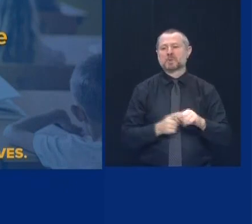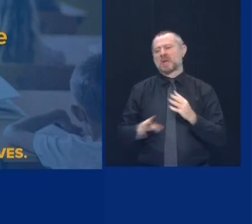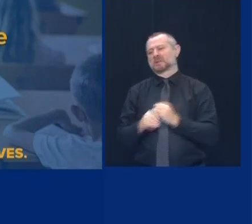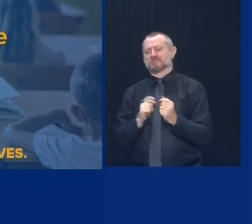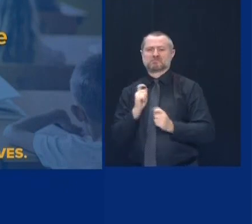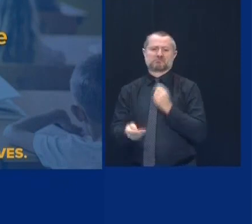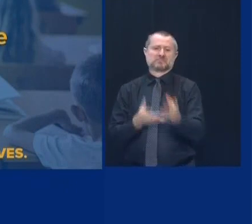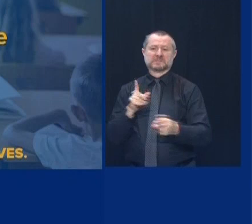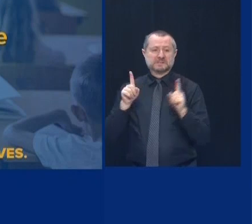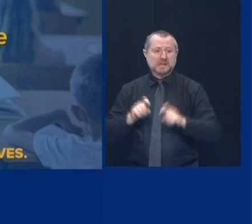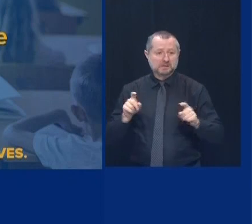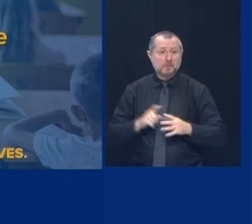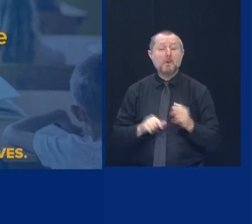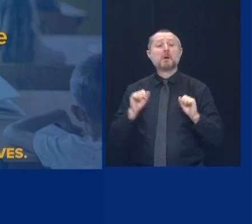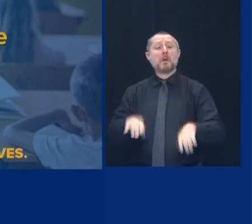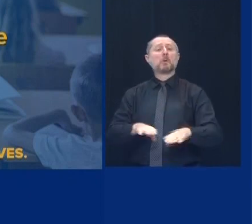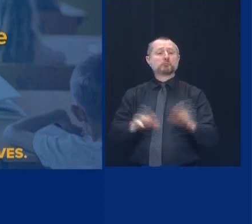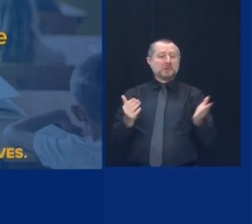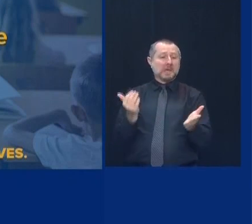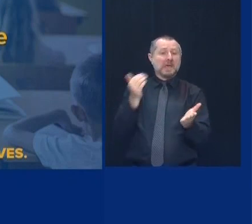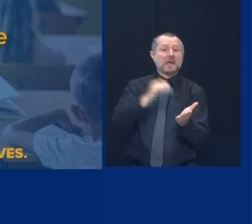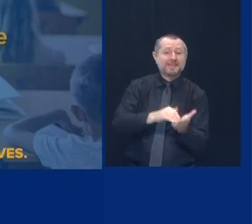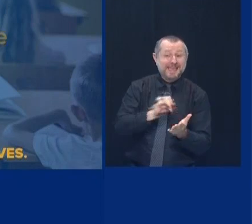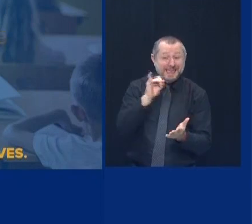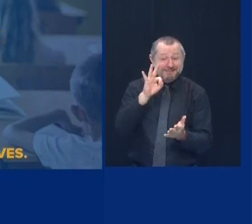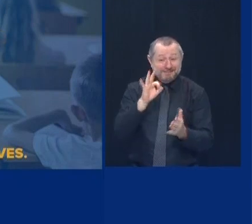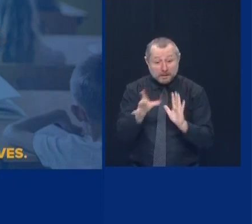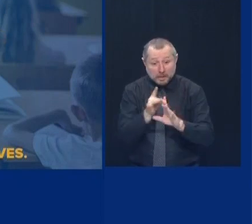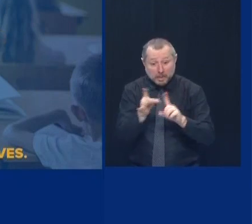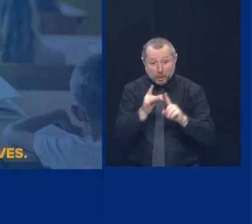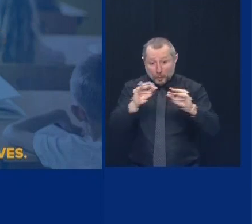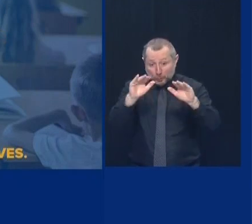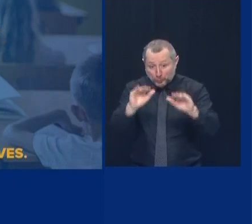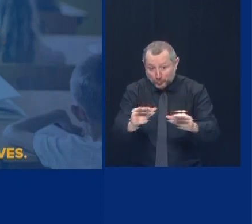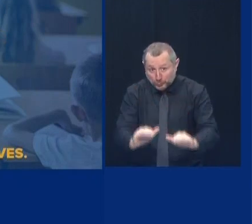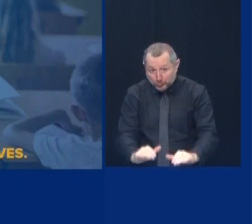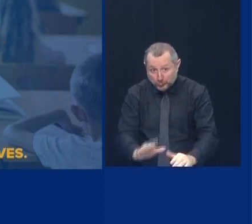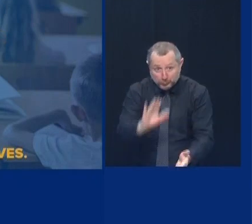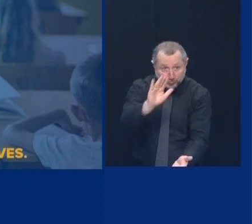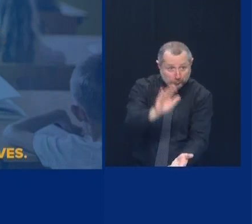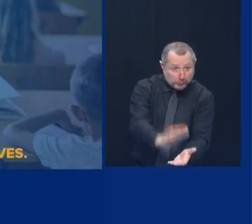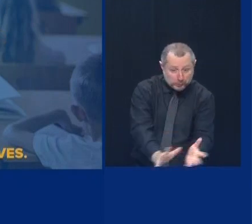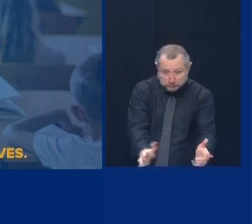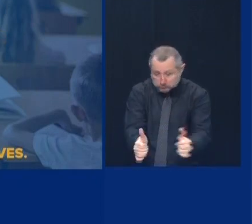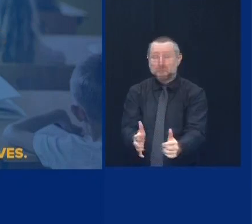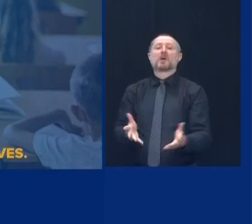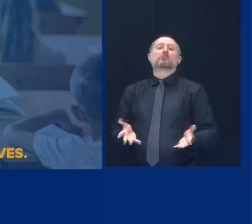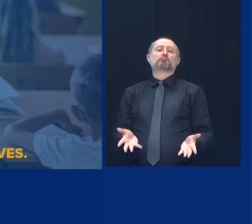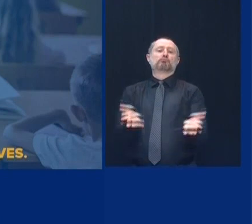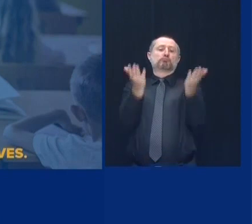AN OPEN ORANGE ZONE, THE SCHOOLS NEED TO BE CLEANED AND YOU HAVE TO DO ADDITIONAL TESTING